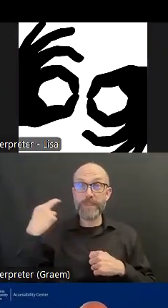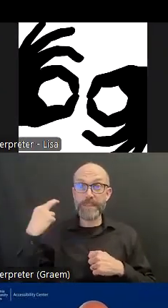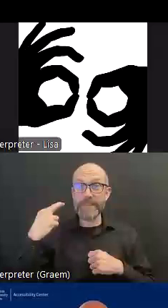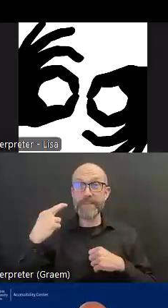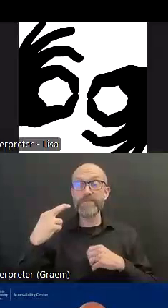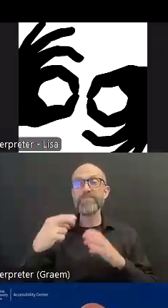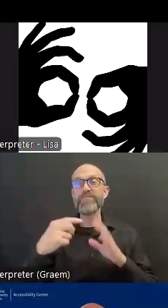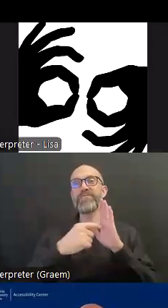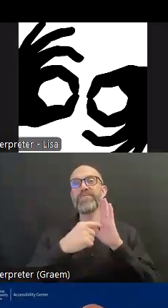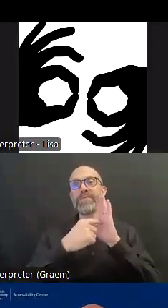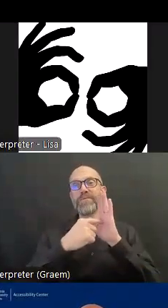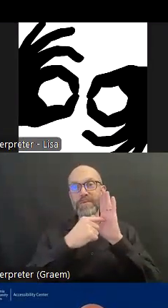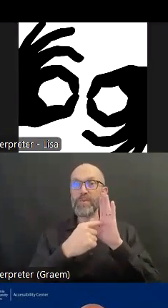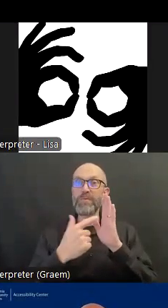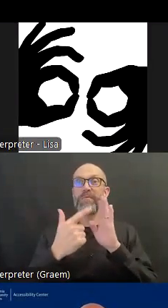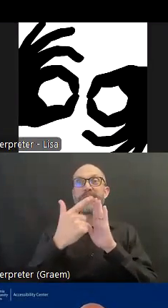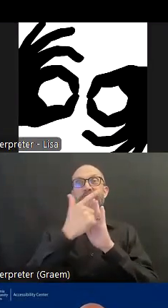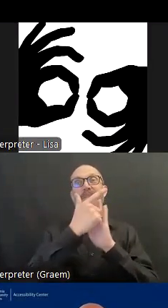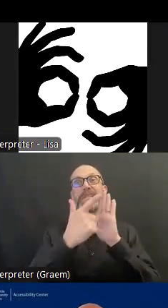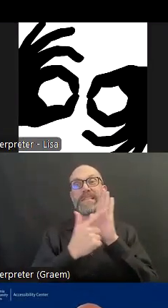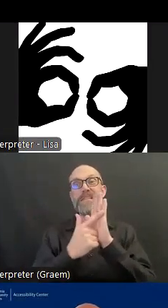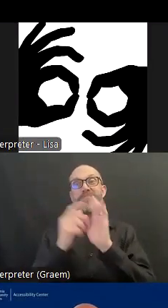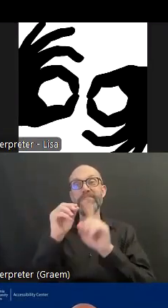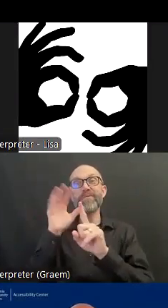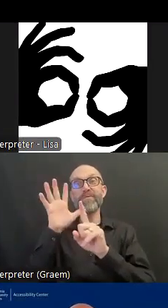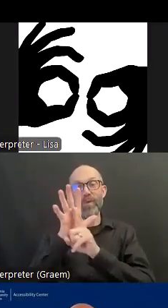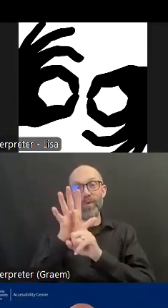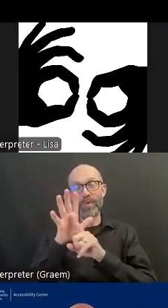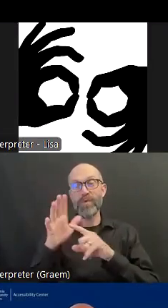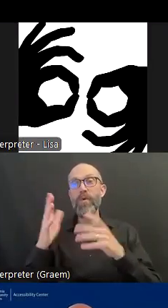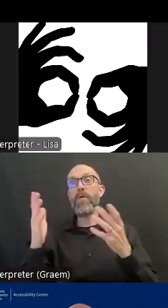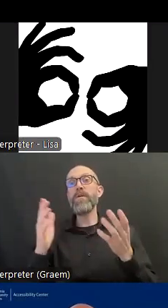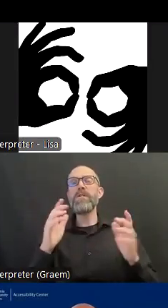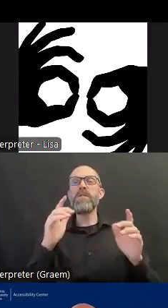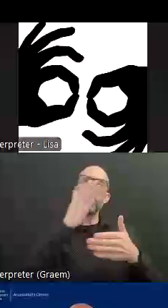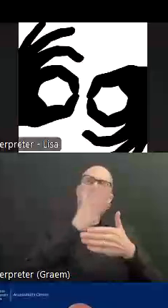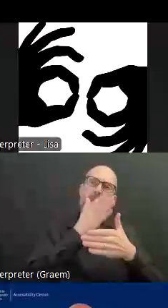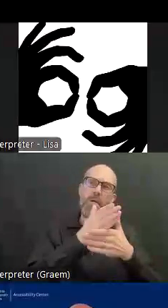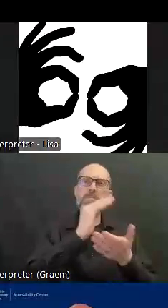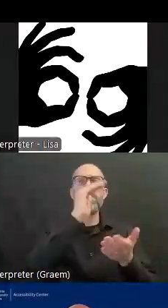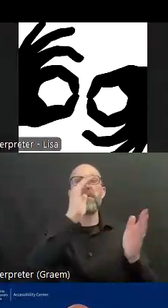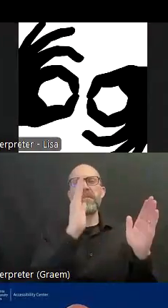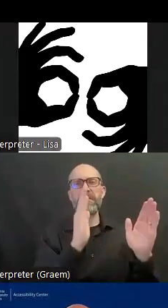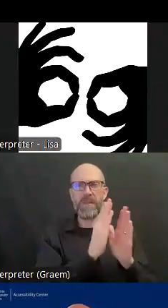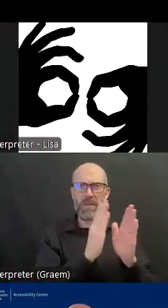a significant legal exposure and moderate or little or none as for the different risk levels.